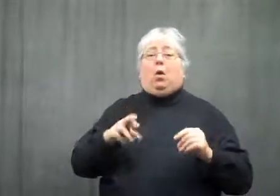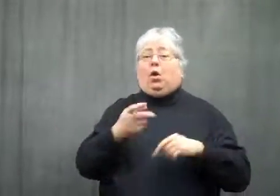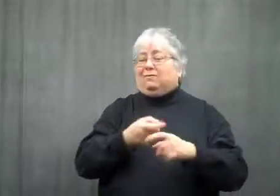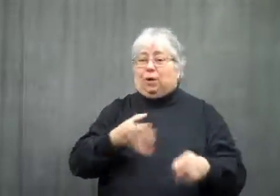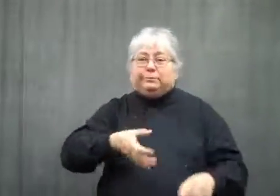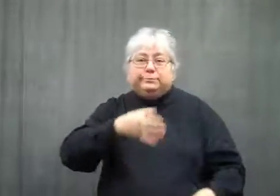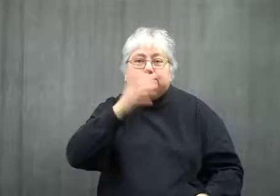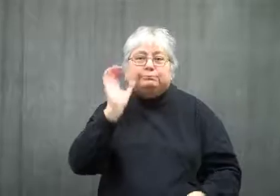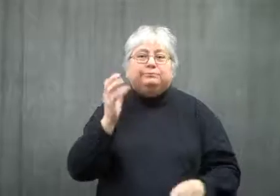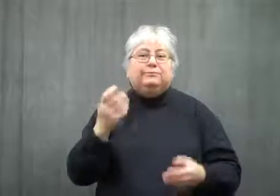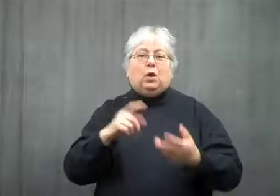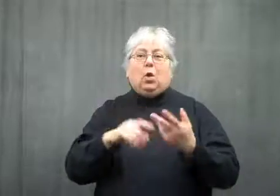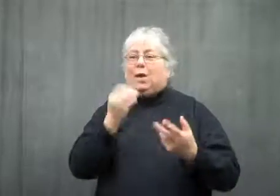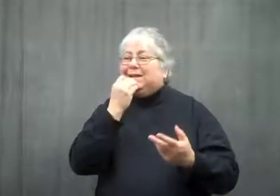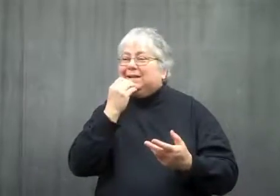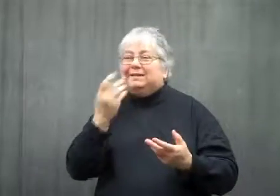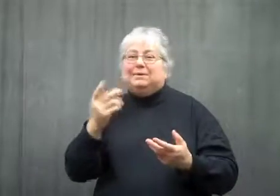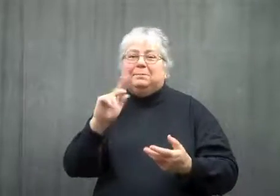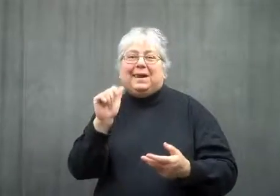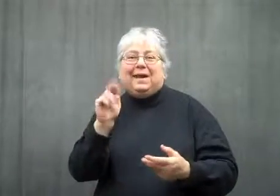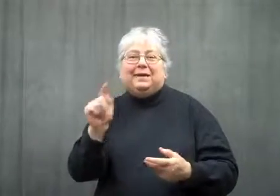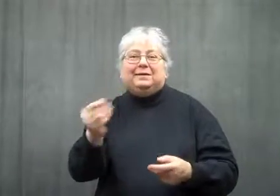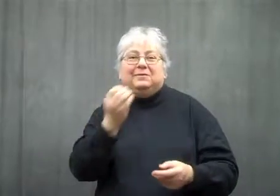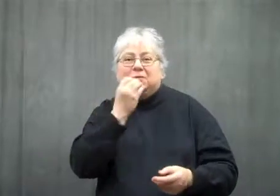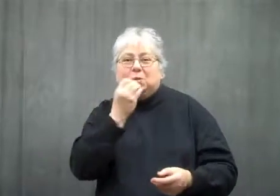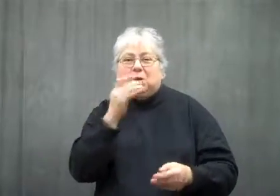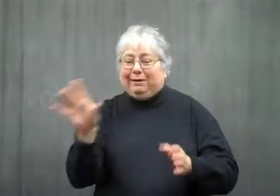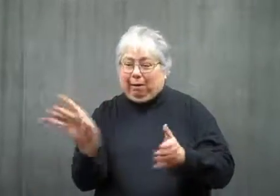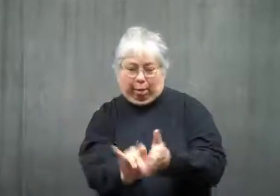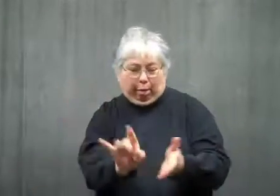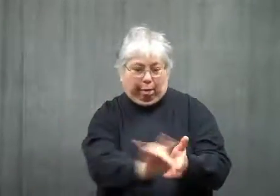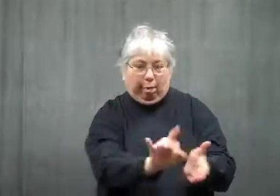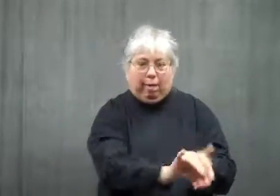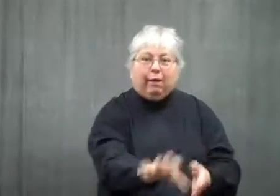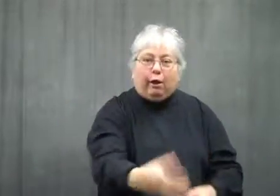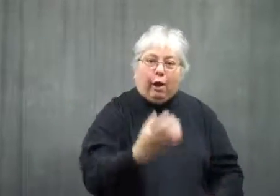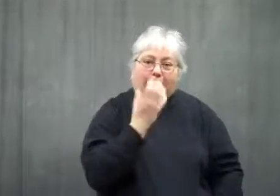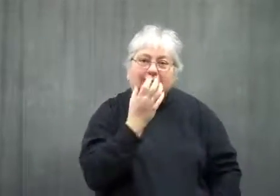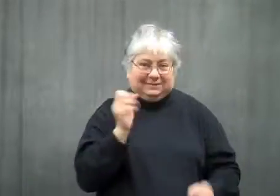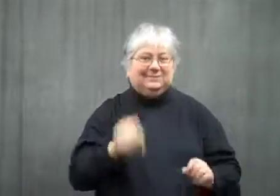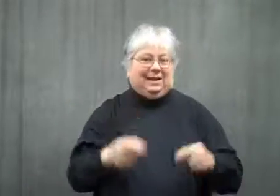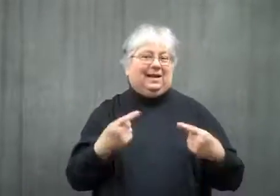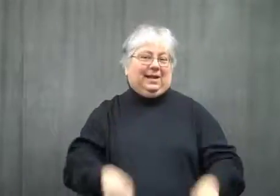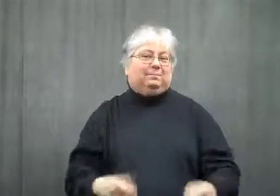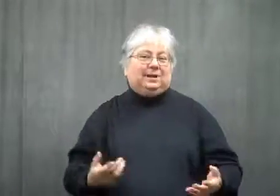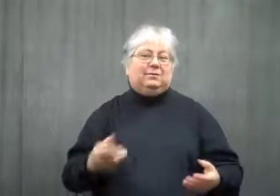or by drinking or eating contaminated plants and food.